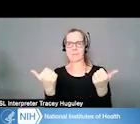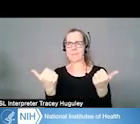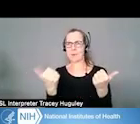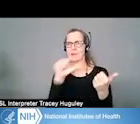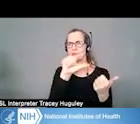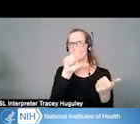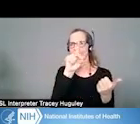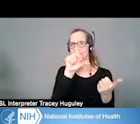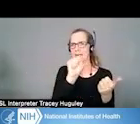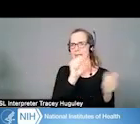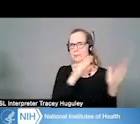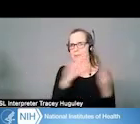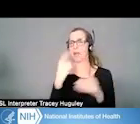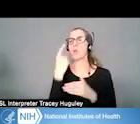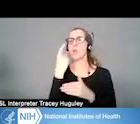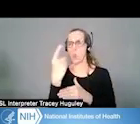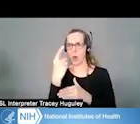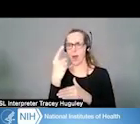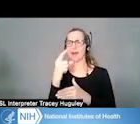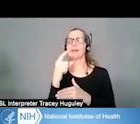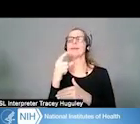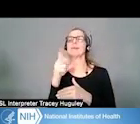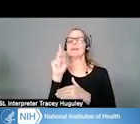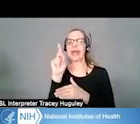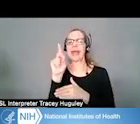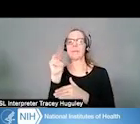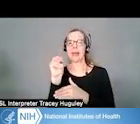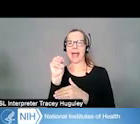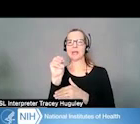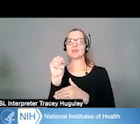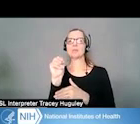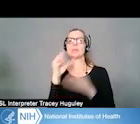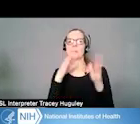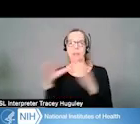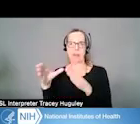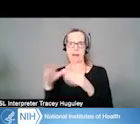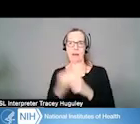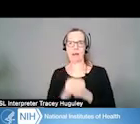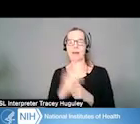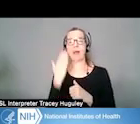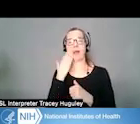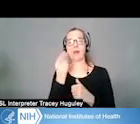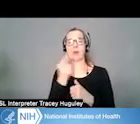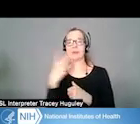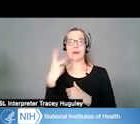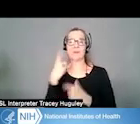just one single Data Management and Sharing Plan. I want to add, too, because I know that we've received some questions about it,